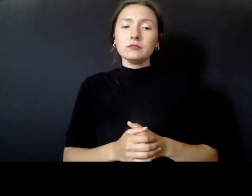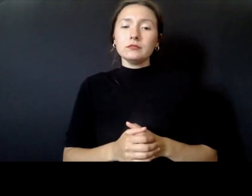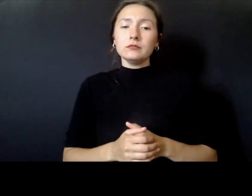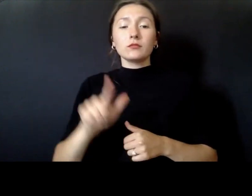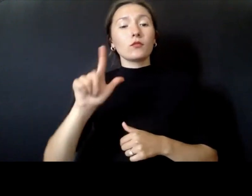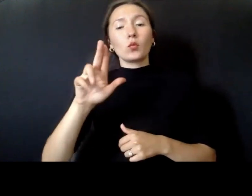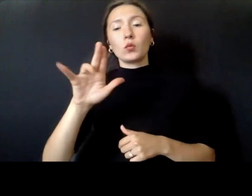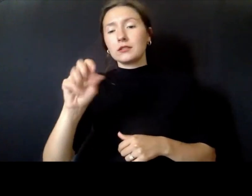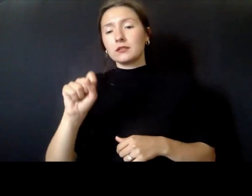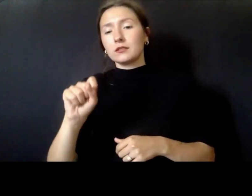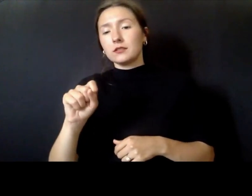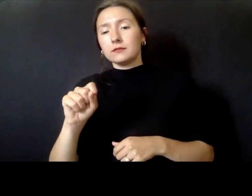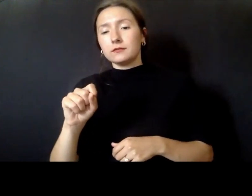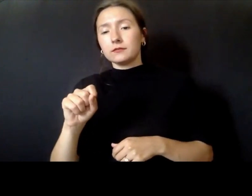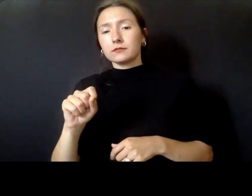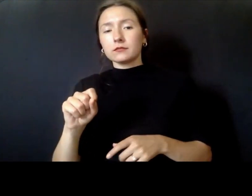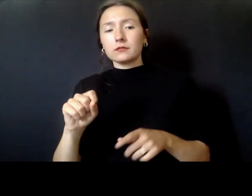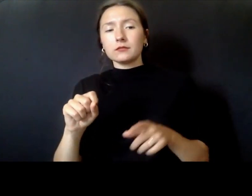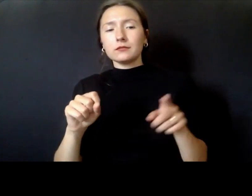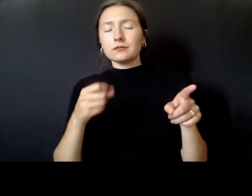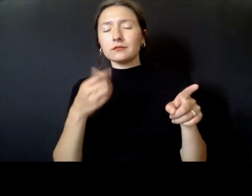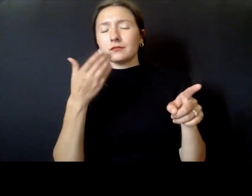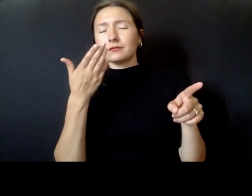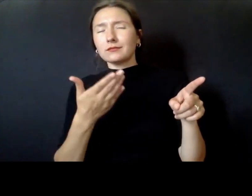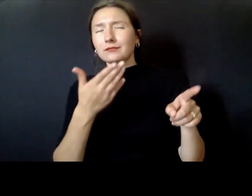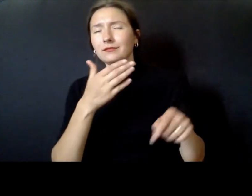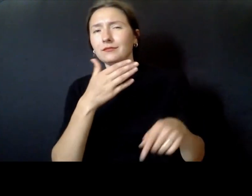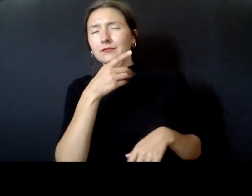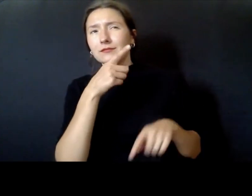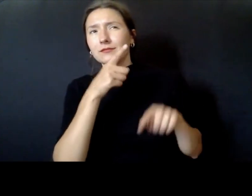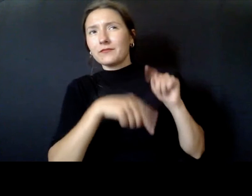ann was wondering whether or not um you can do the ease of access on the mac